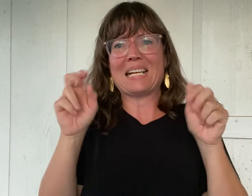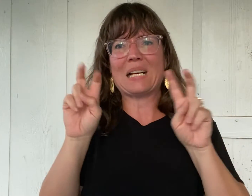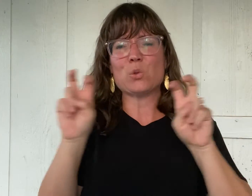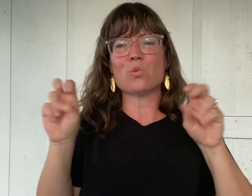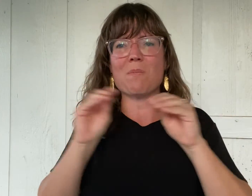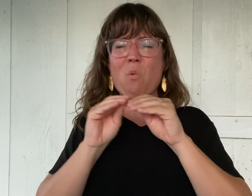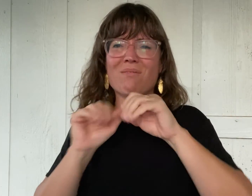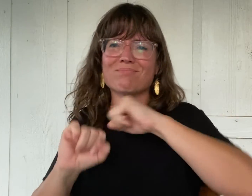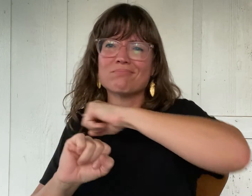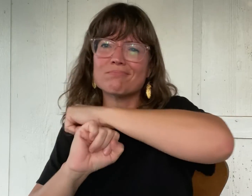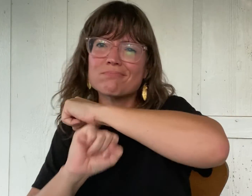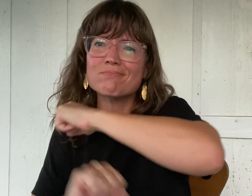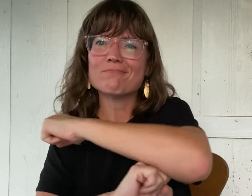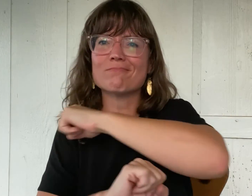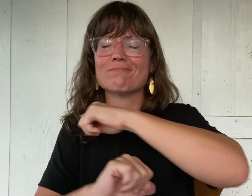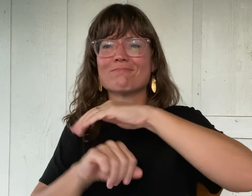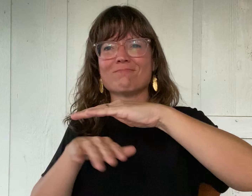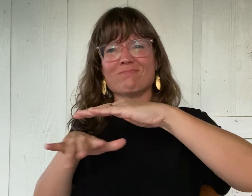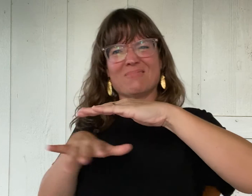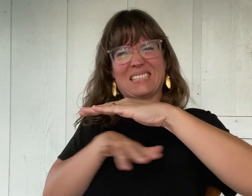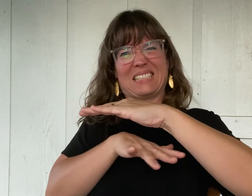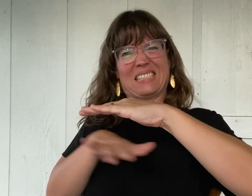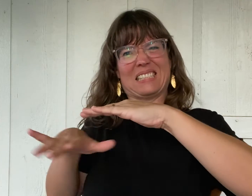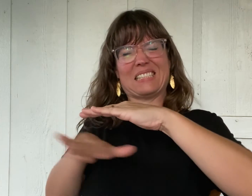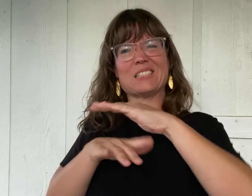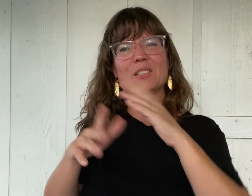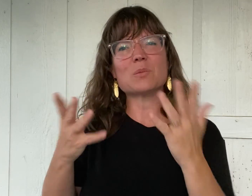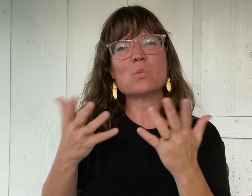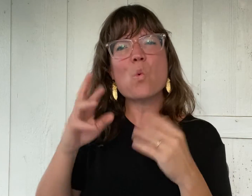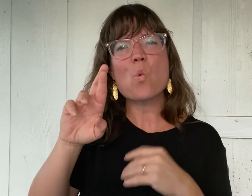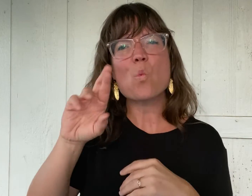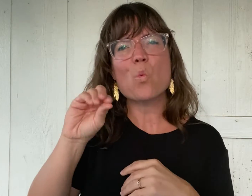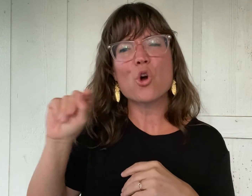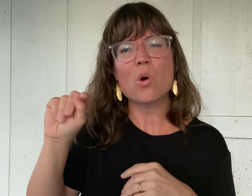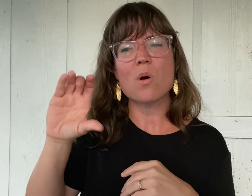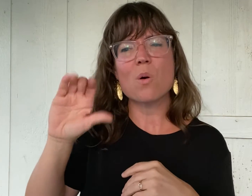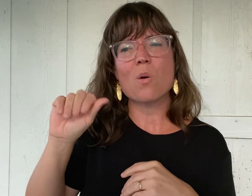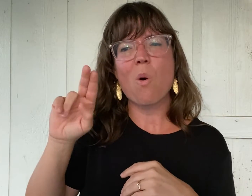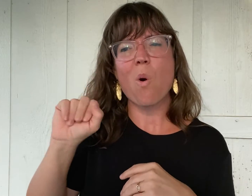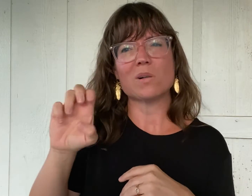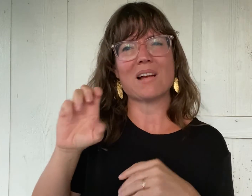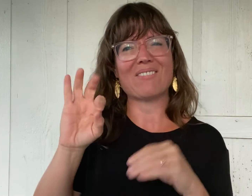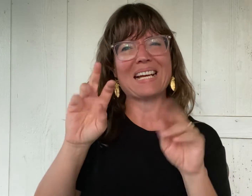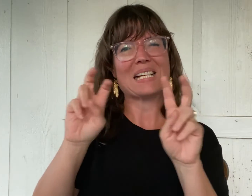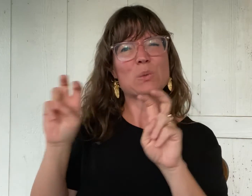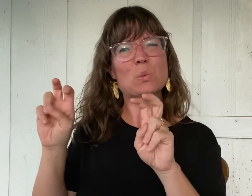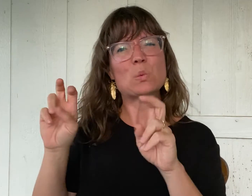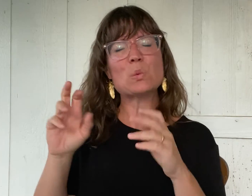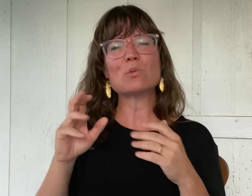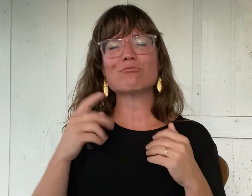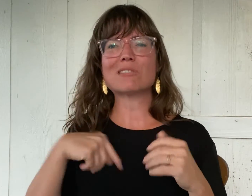bigger foundational issues with more complex root causes.